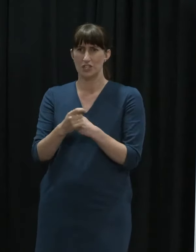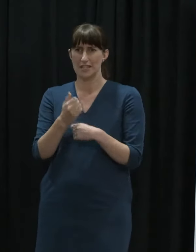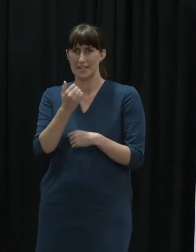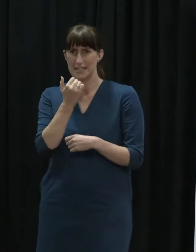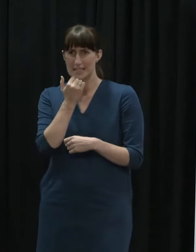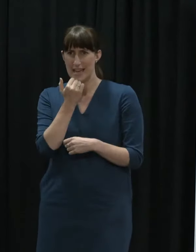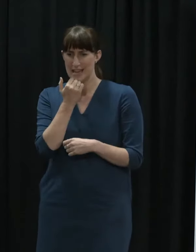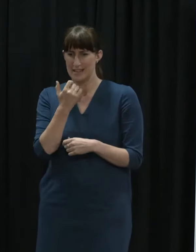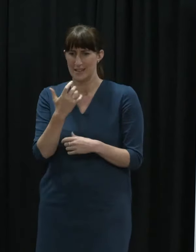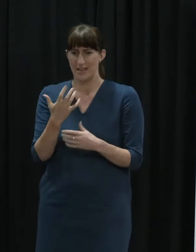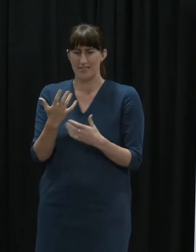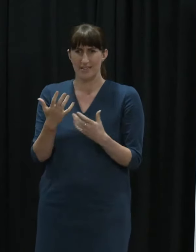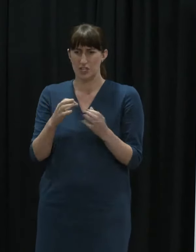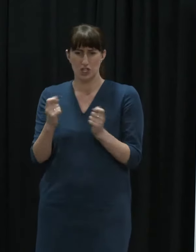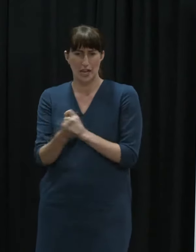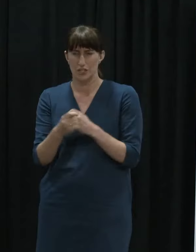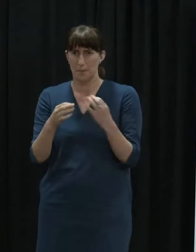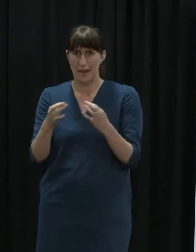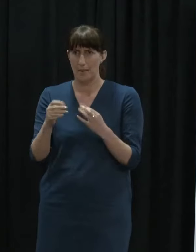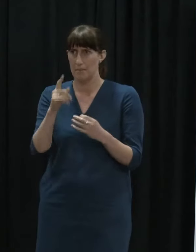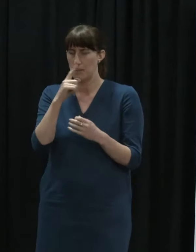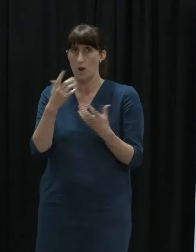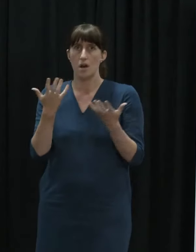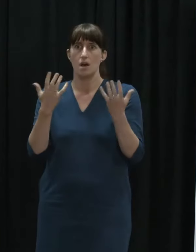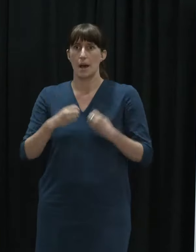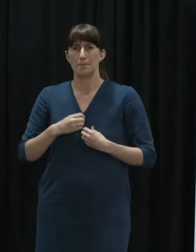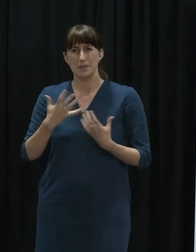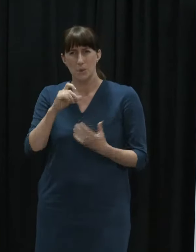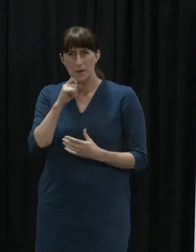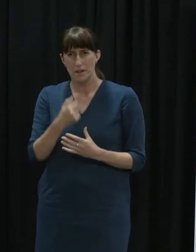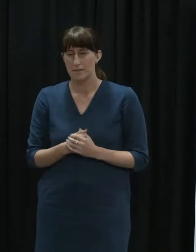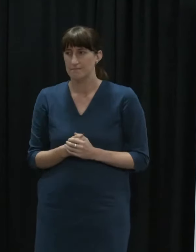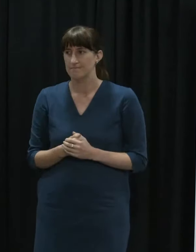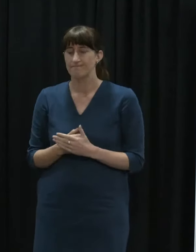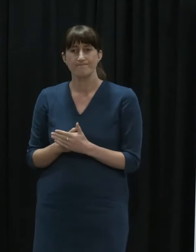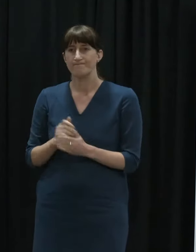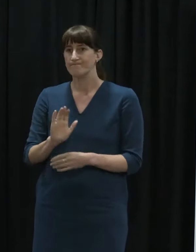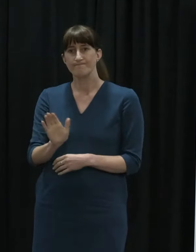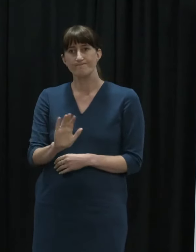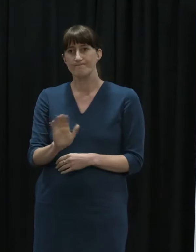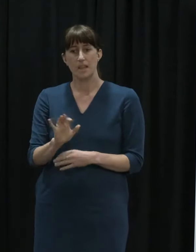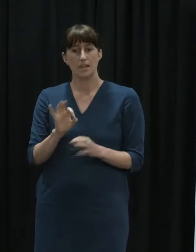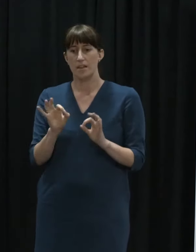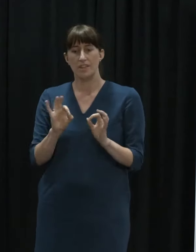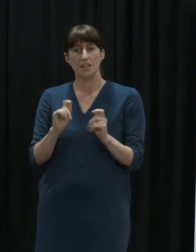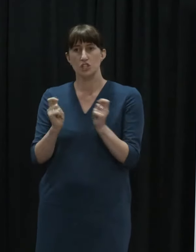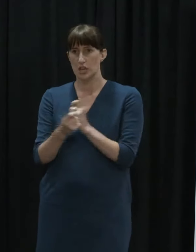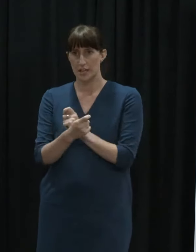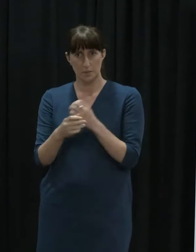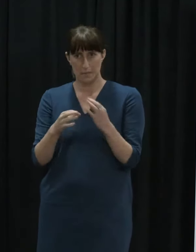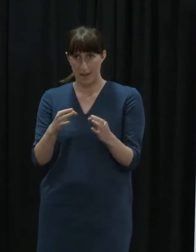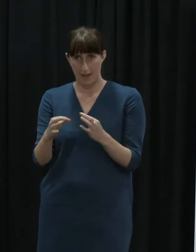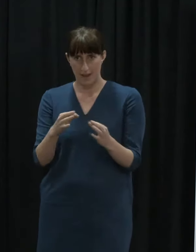those dates and on that basis, No, we haven't changed our